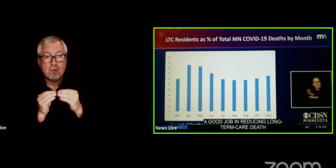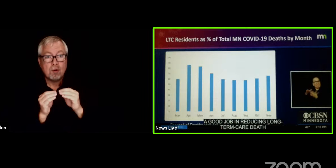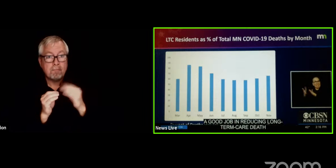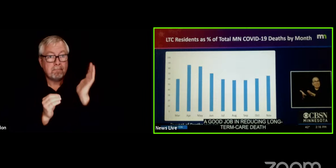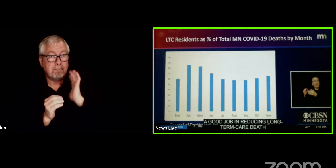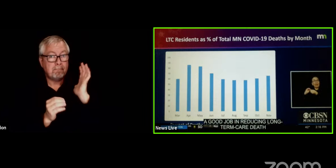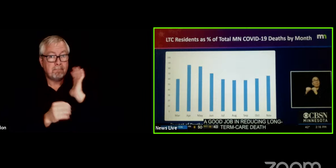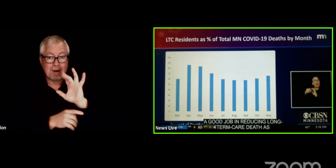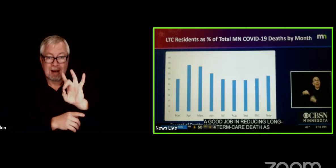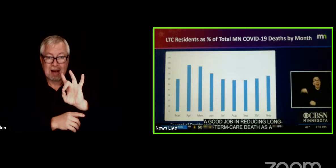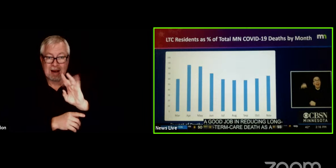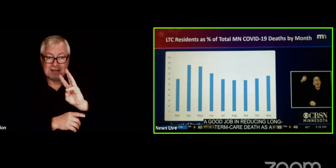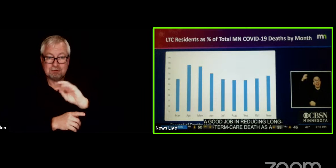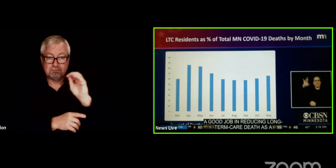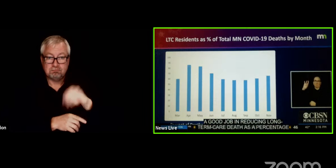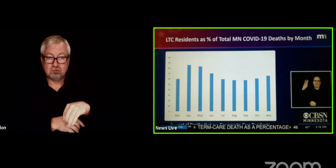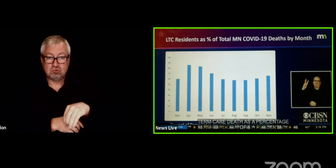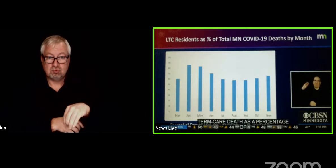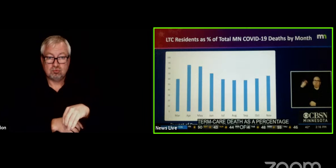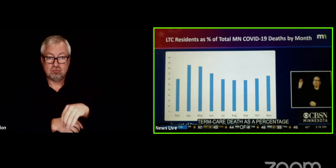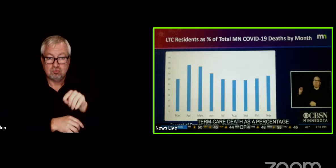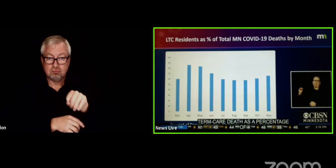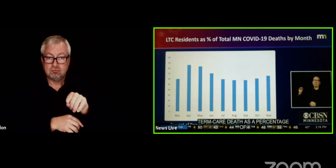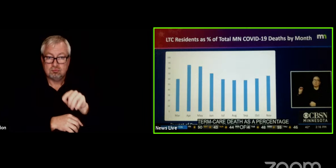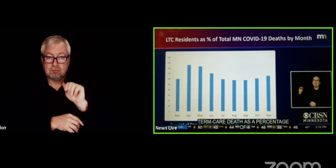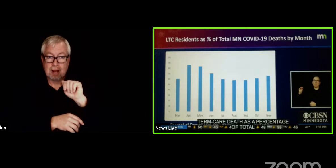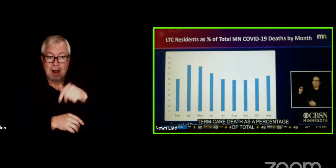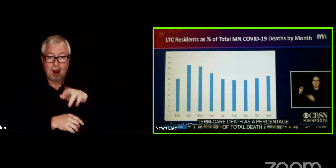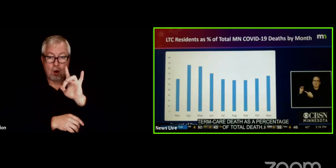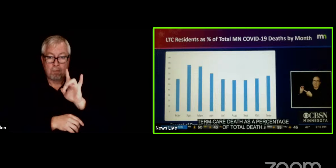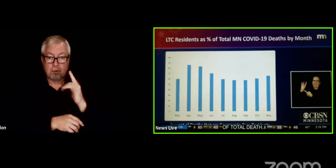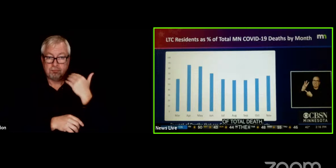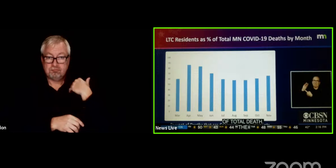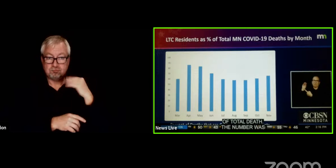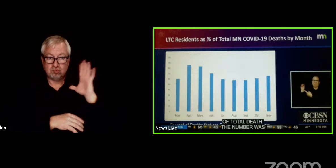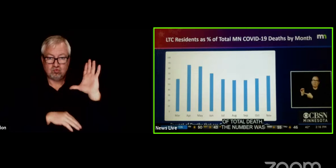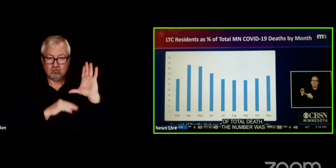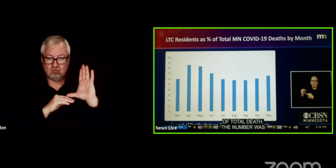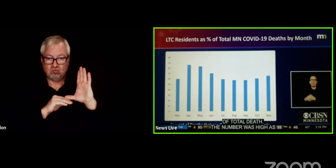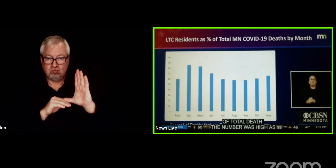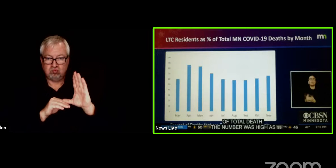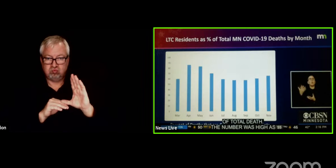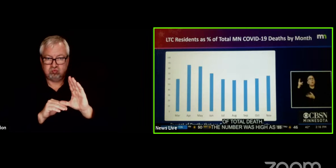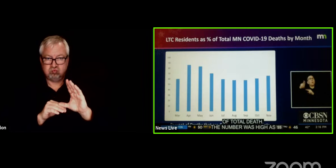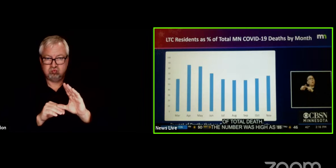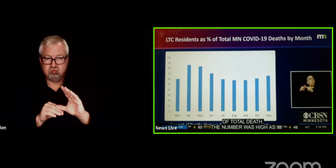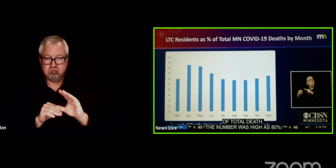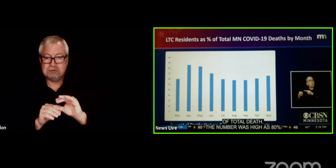WE GOT THAT DOWN AND HAD BEEN STEADILY FALLING, DOWN TO ABOUT 60% OF ALL DEATHS BEING AMONG THE